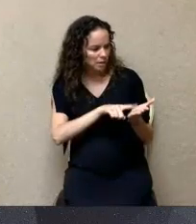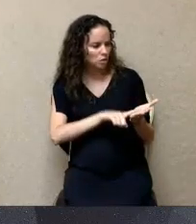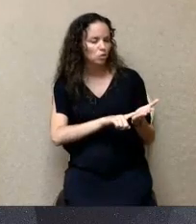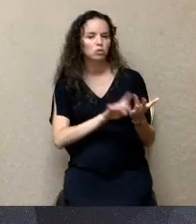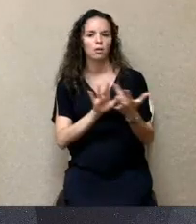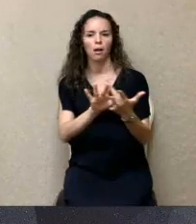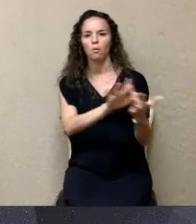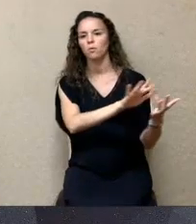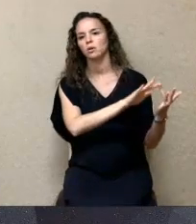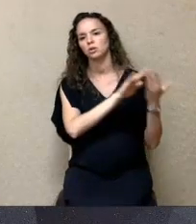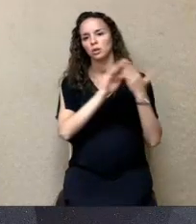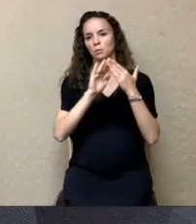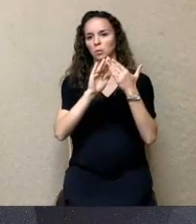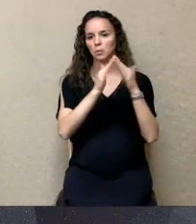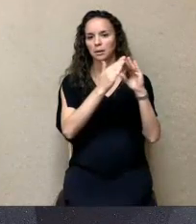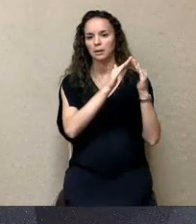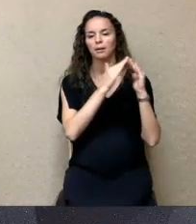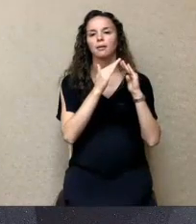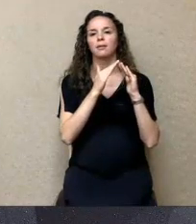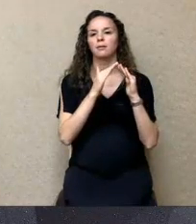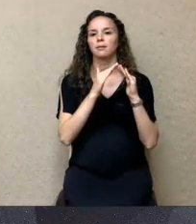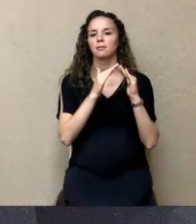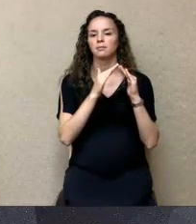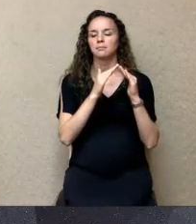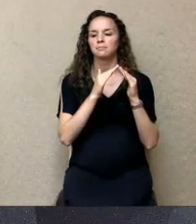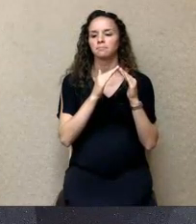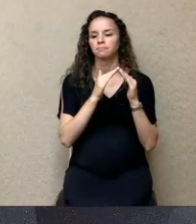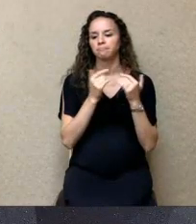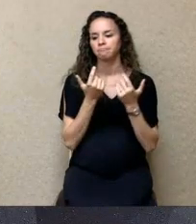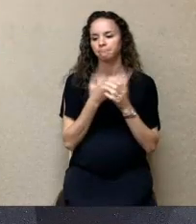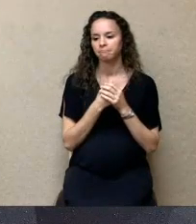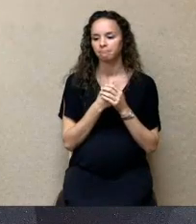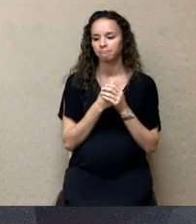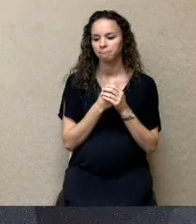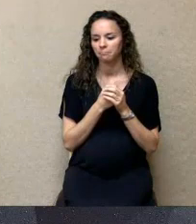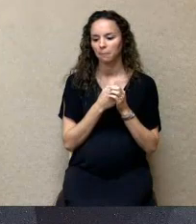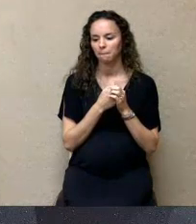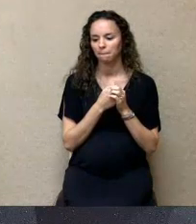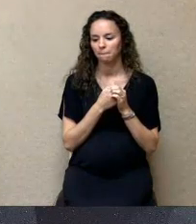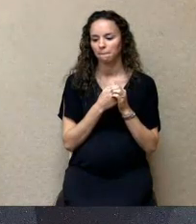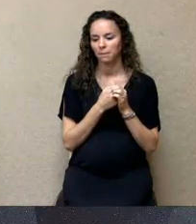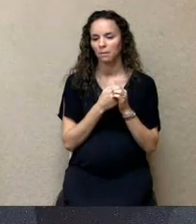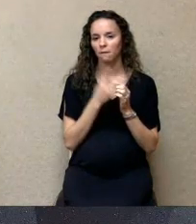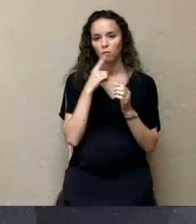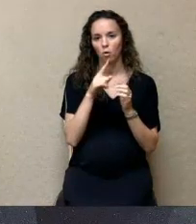community and make things happen across their state.